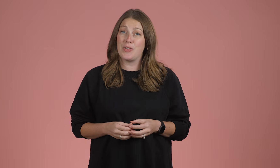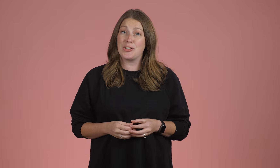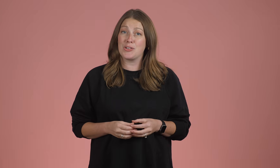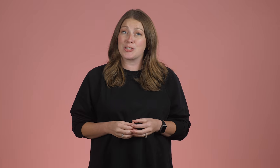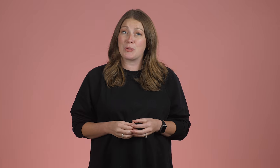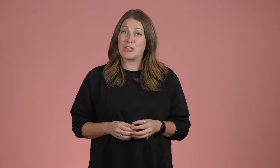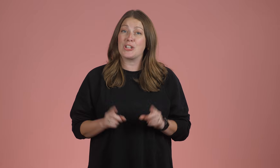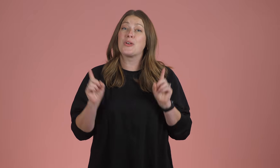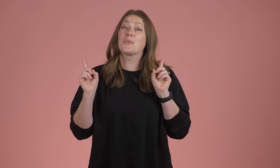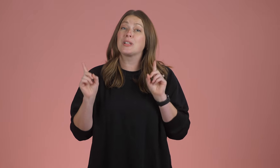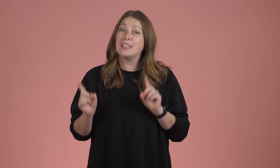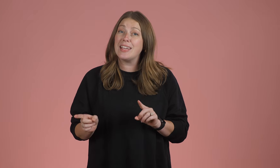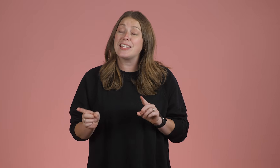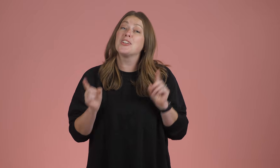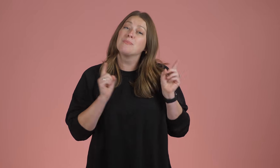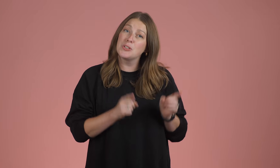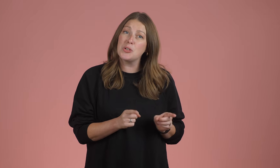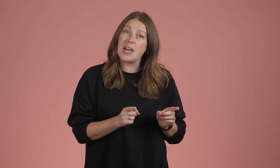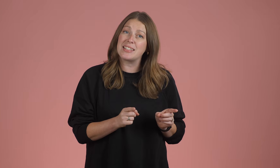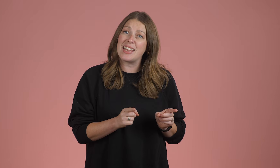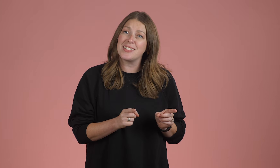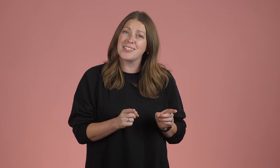facial expression related to that taste.